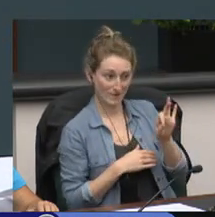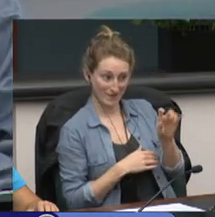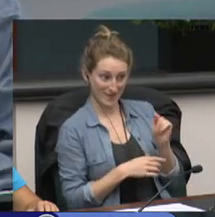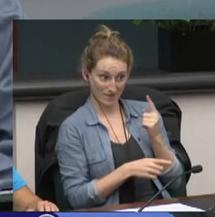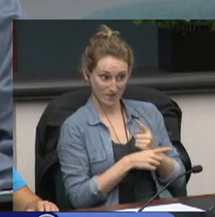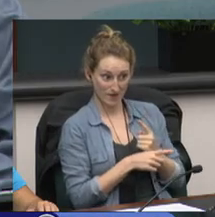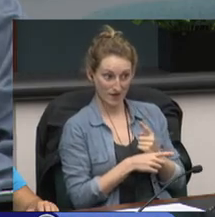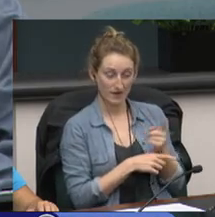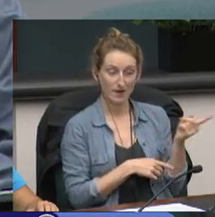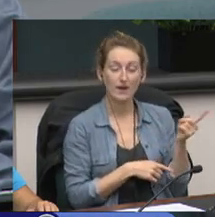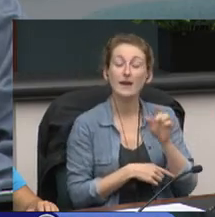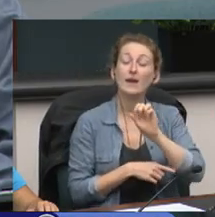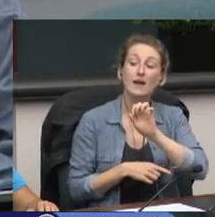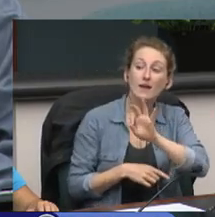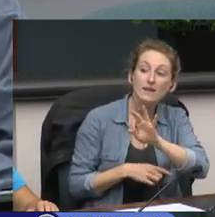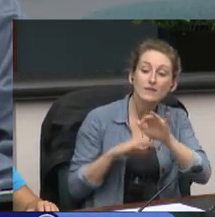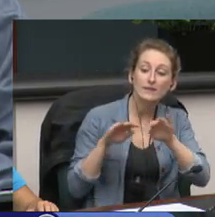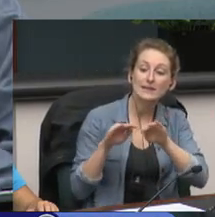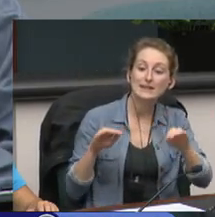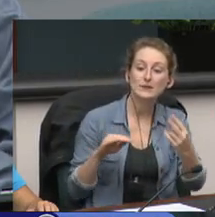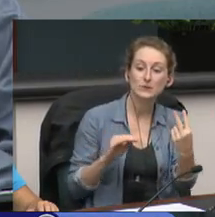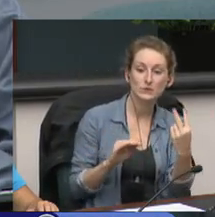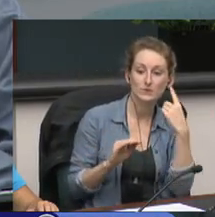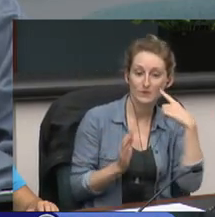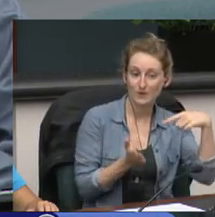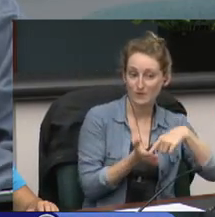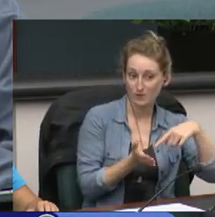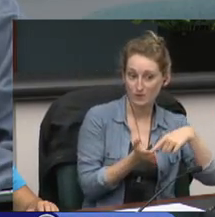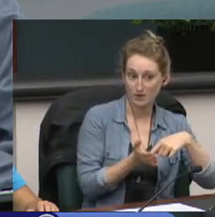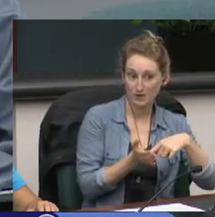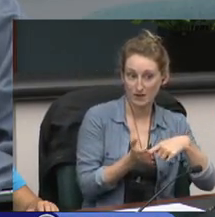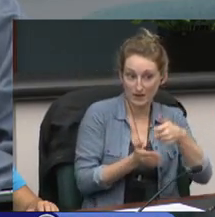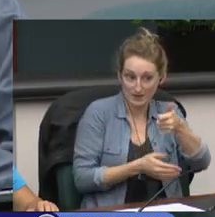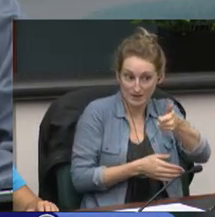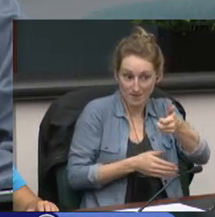tier 2 and the affordability just by itself yes